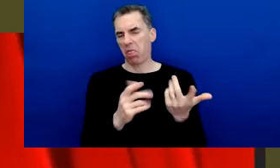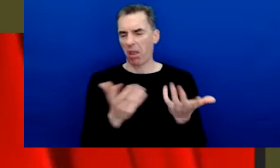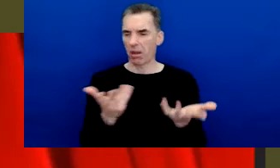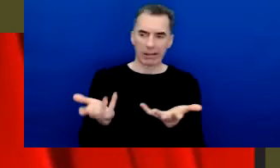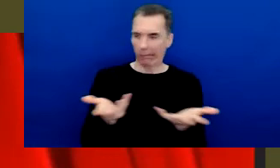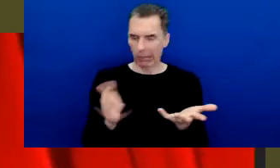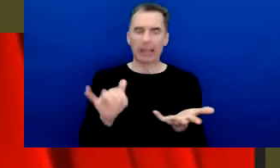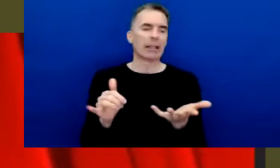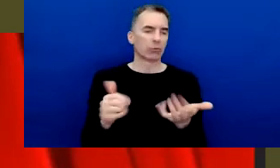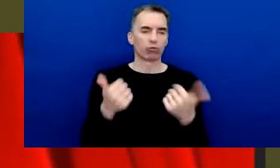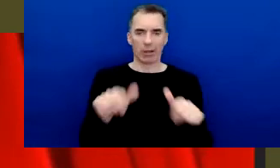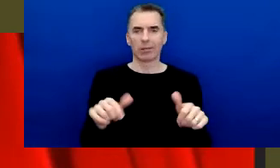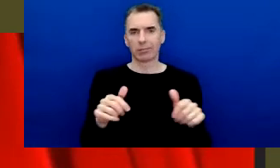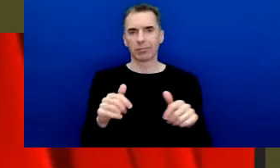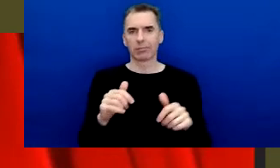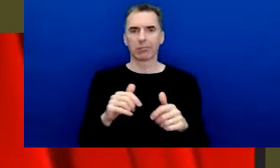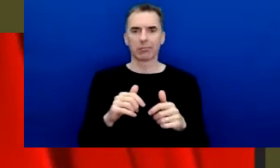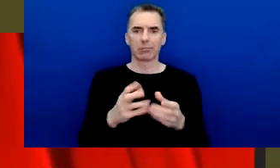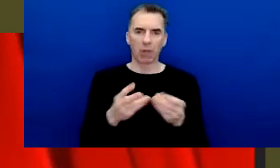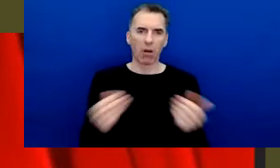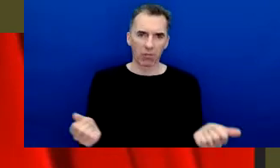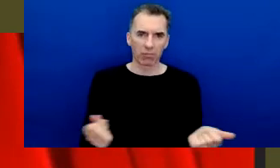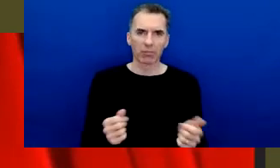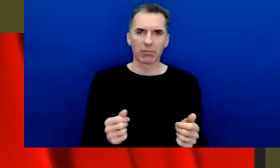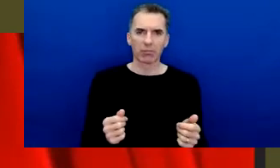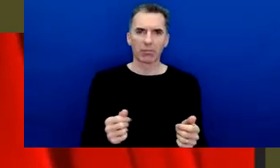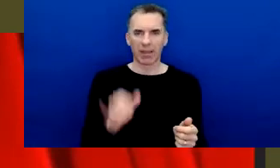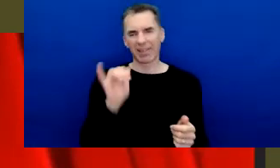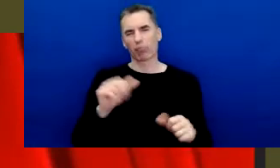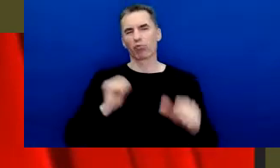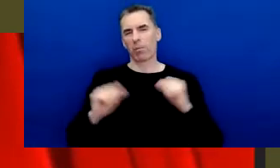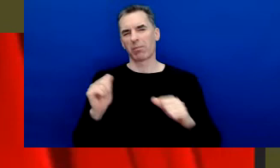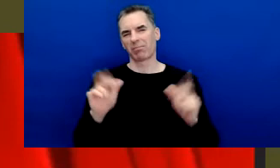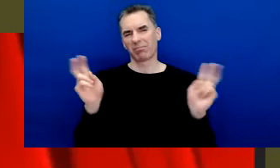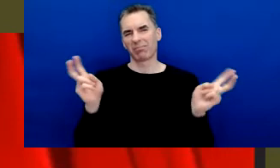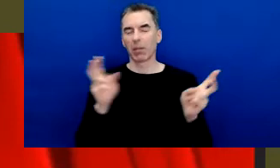So that's how the drama occurs. Just make sure your policies are clear